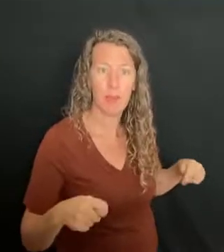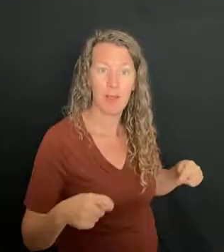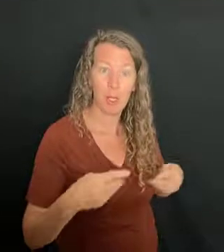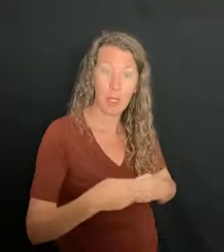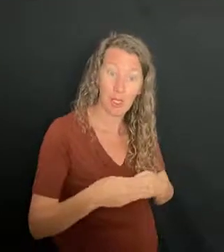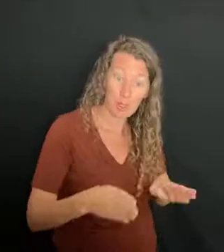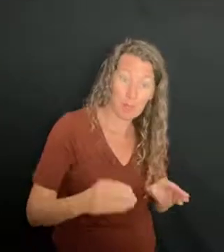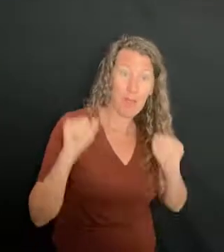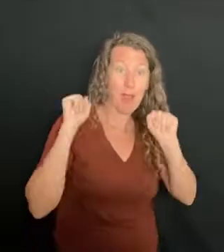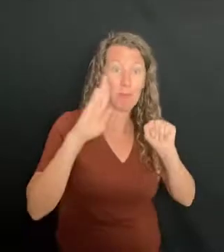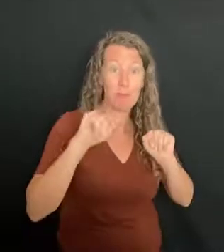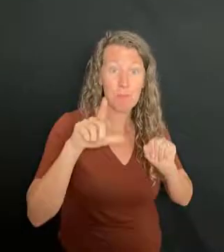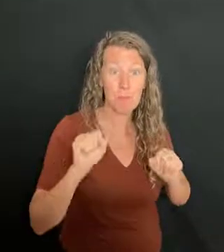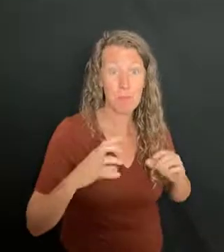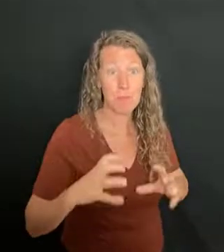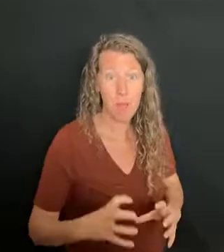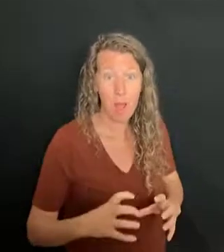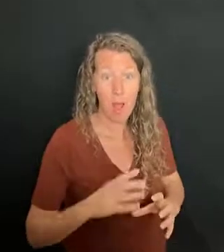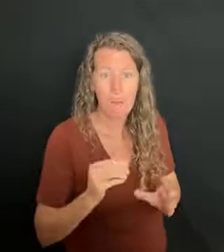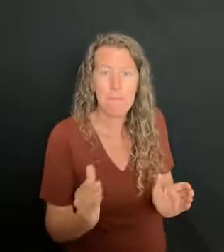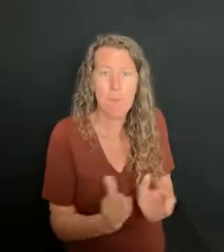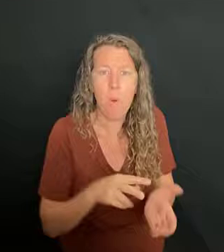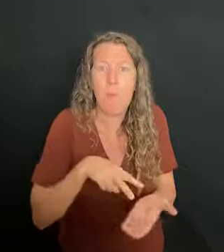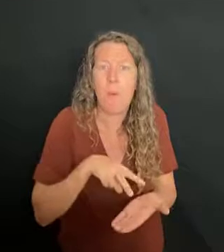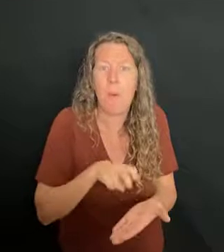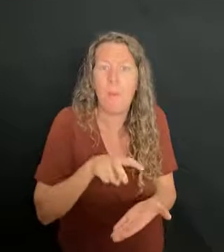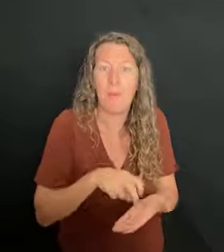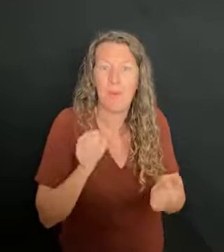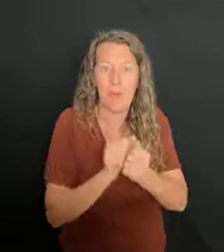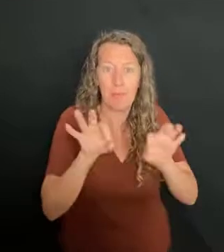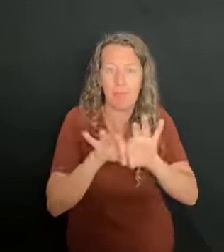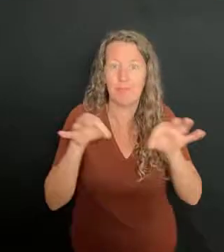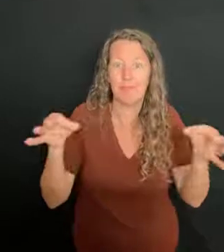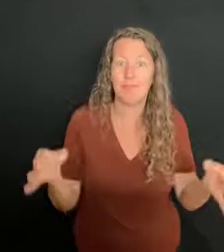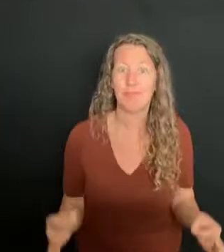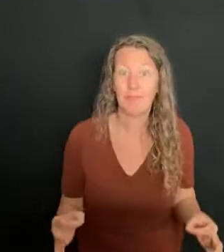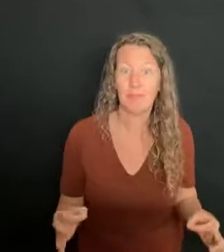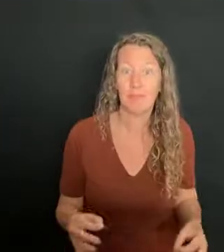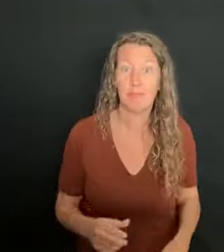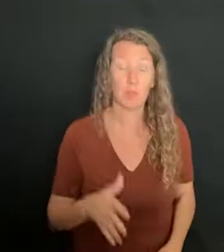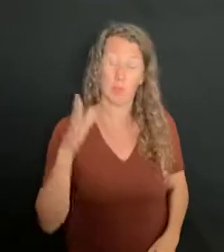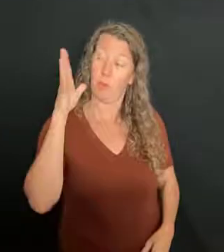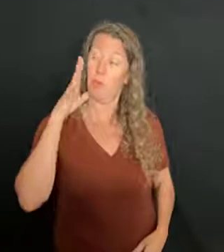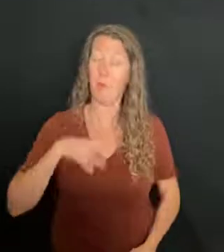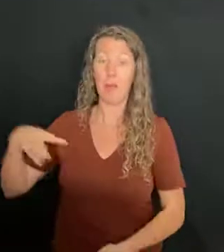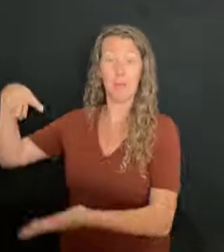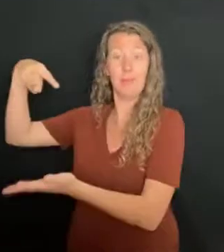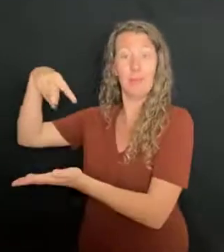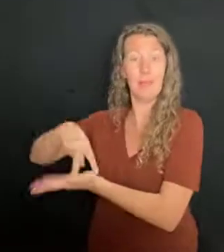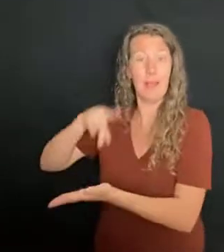and a mini trampoline with a hand bar. A smiling woman with curly hair helps Rosalee ride